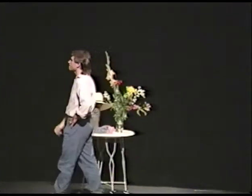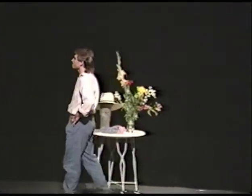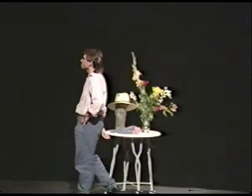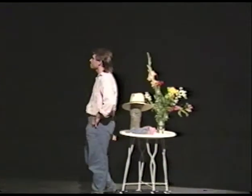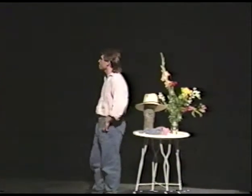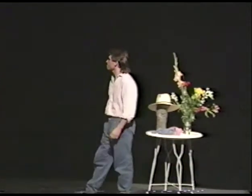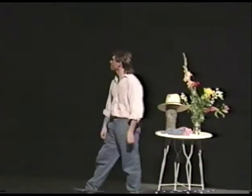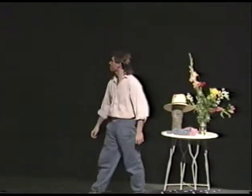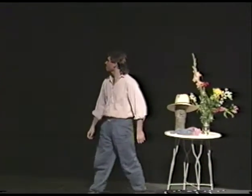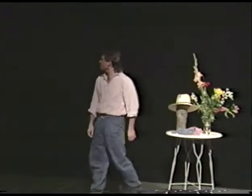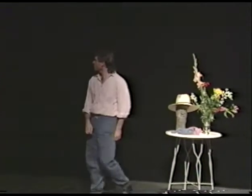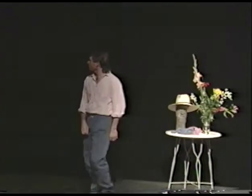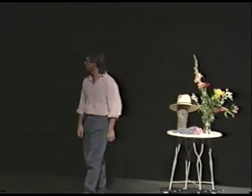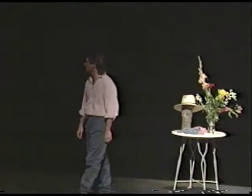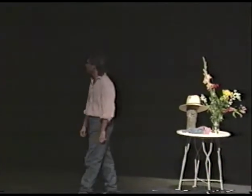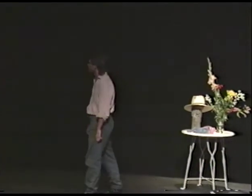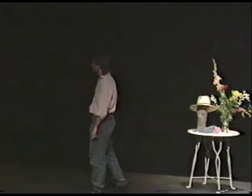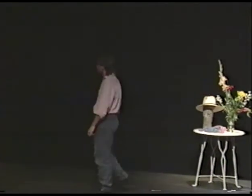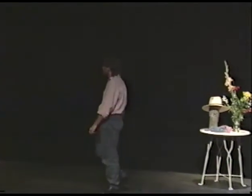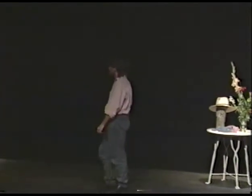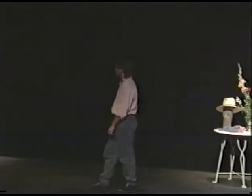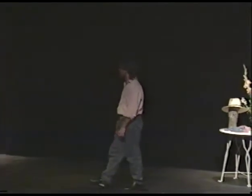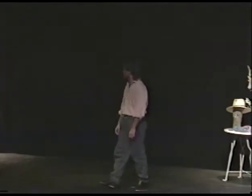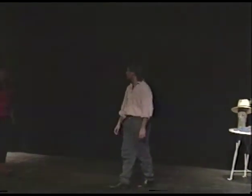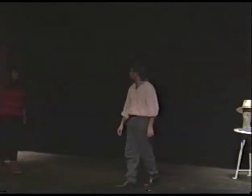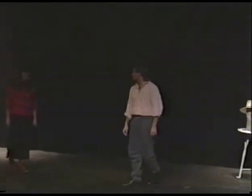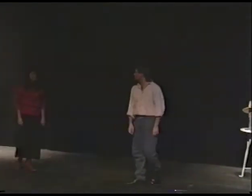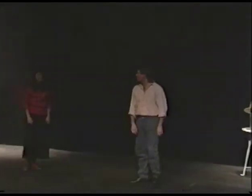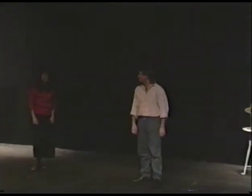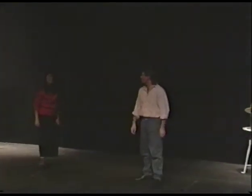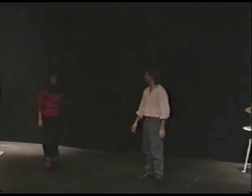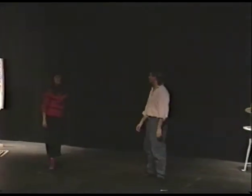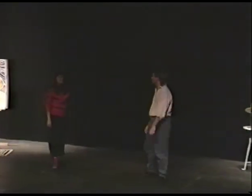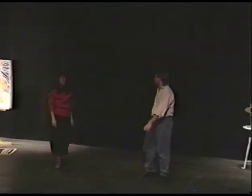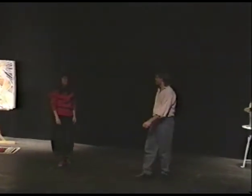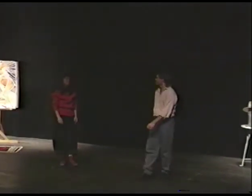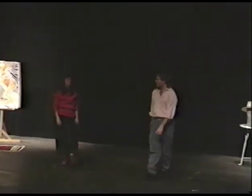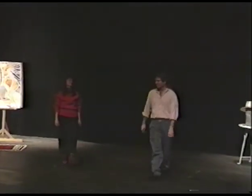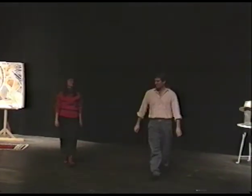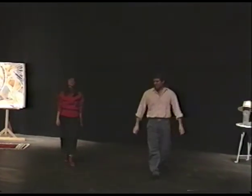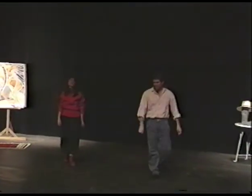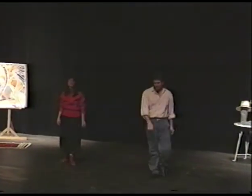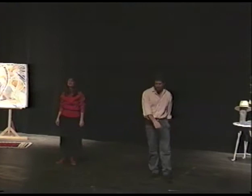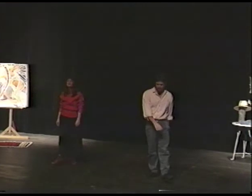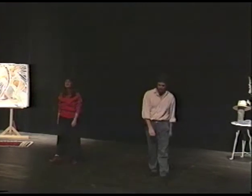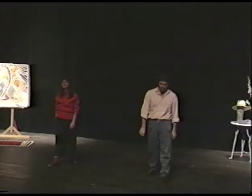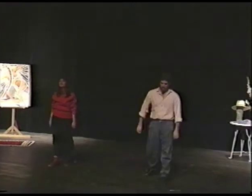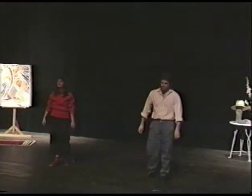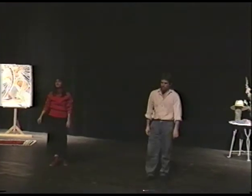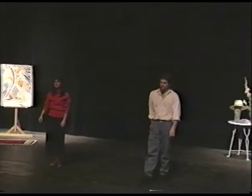Talk with silent shout. My hands are moving its lips.